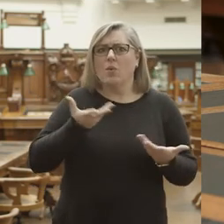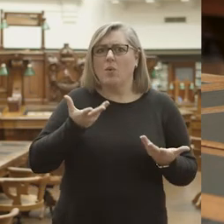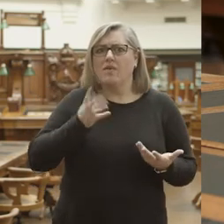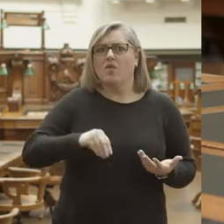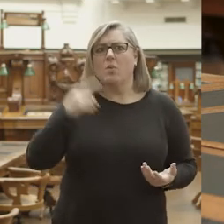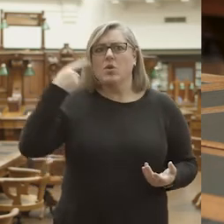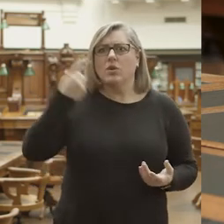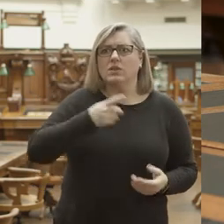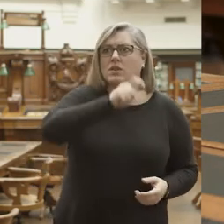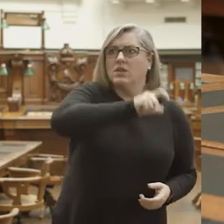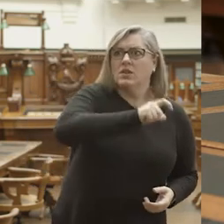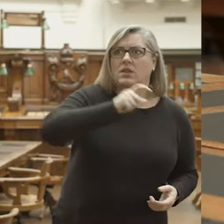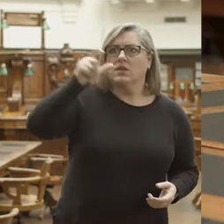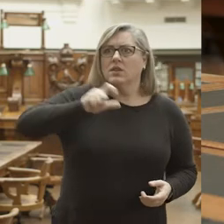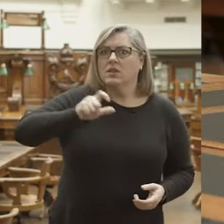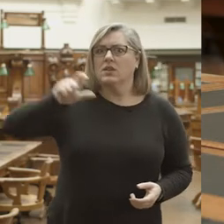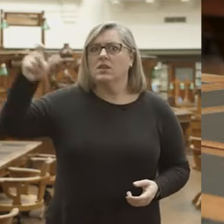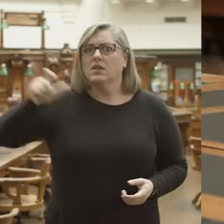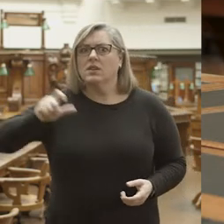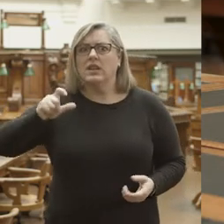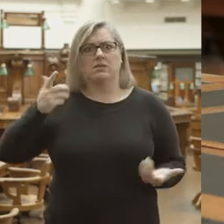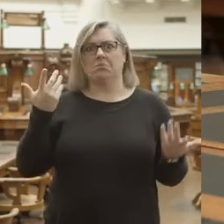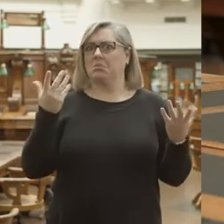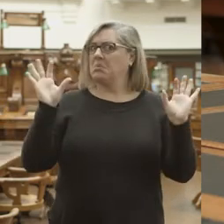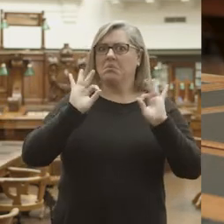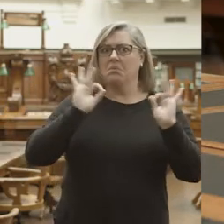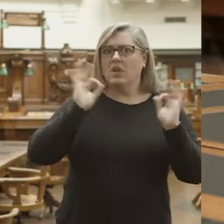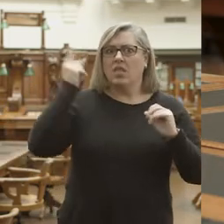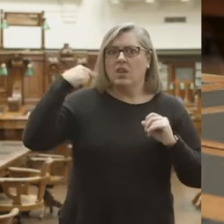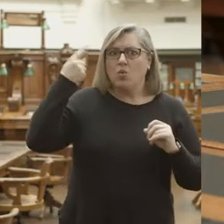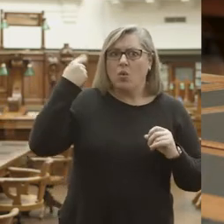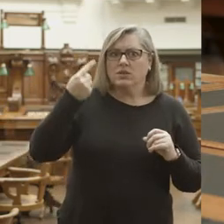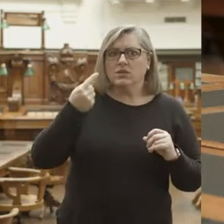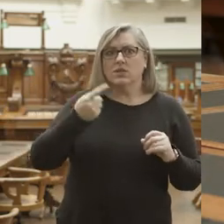nothing, nothing, nothing. Well, the rattling sound is actually